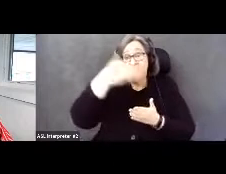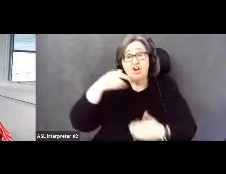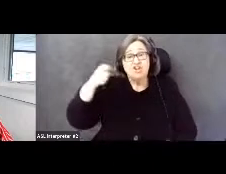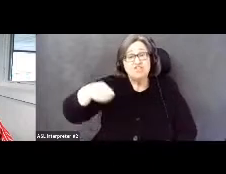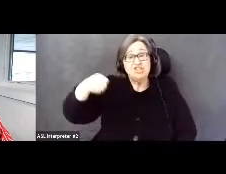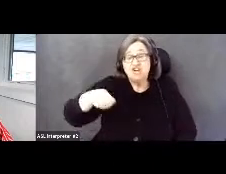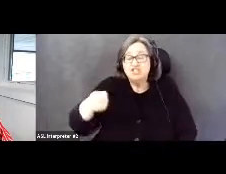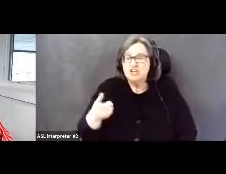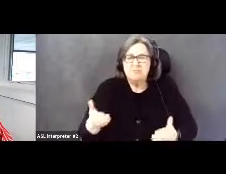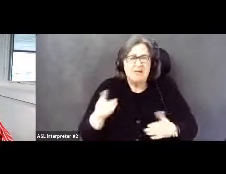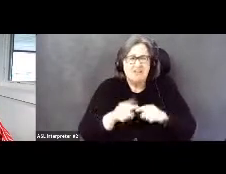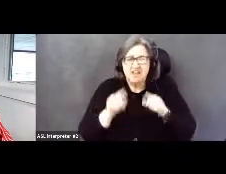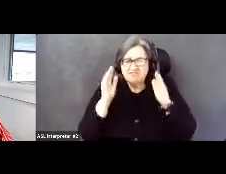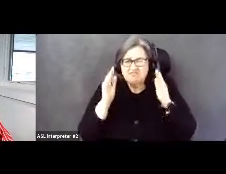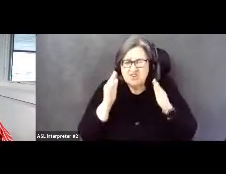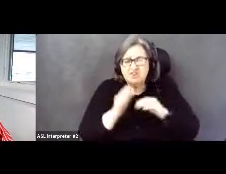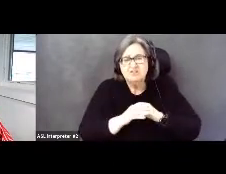their focus. Maintaining cognitive